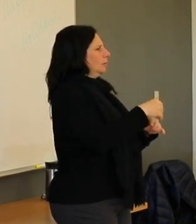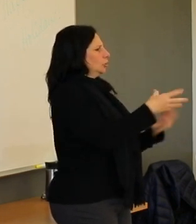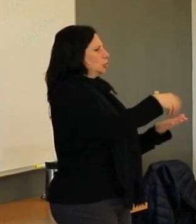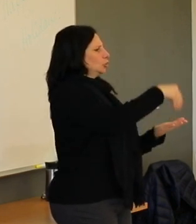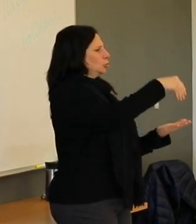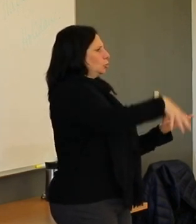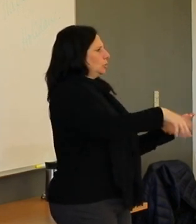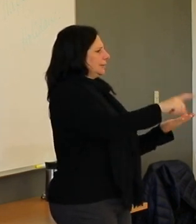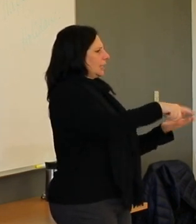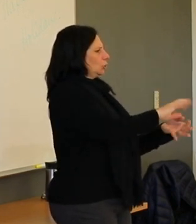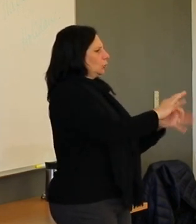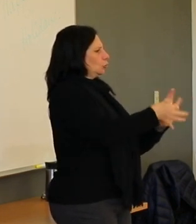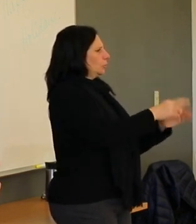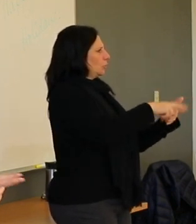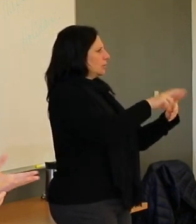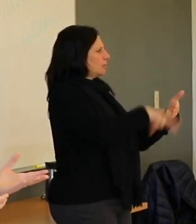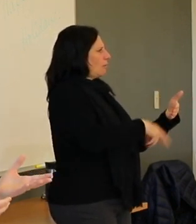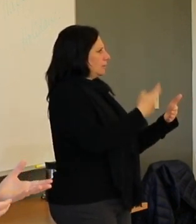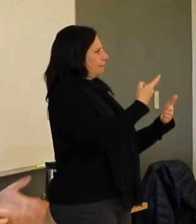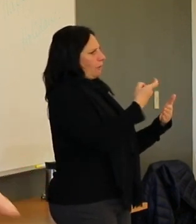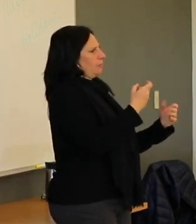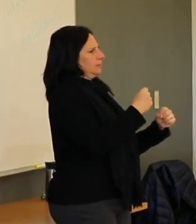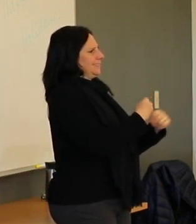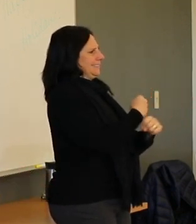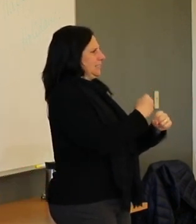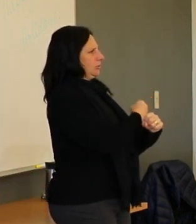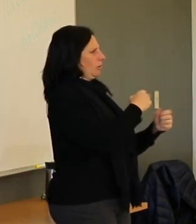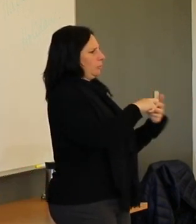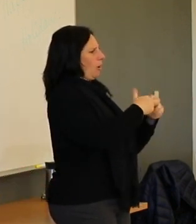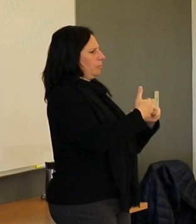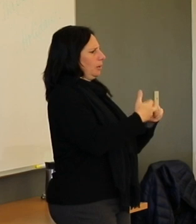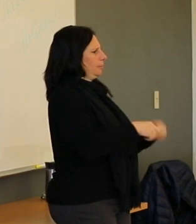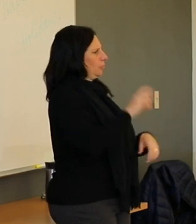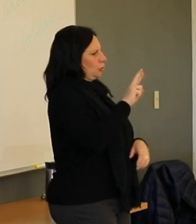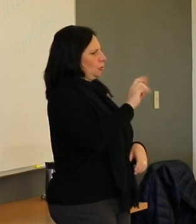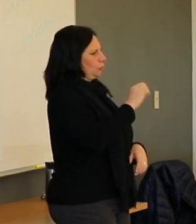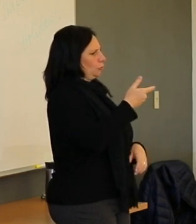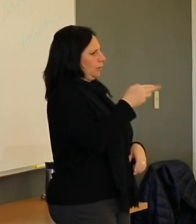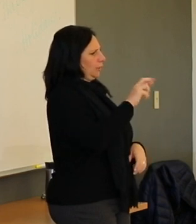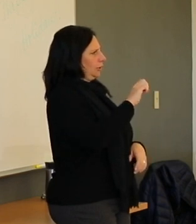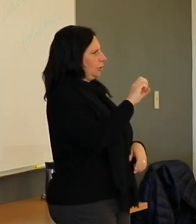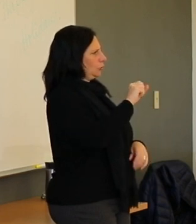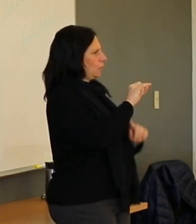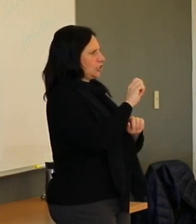the results of a regression. Right. And so, you know, this is,